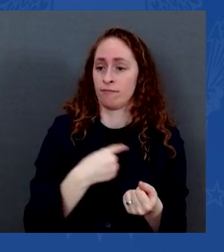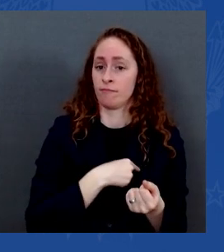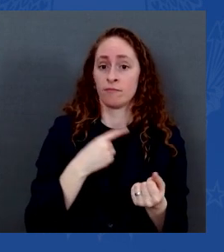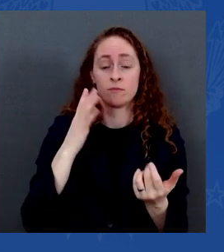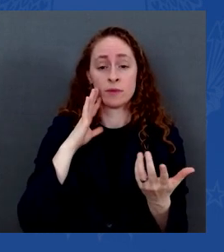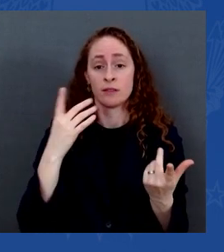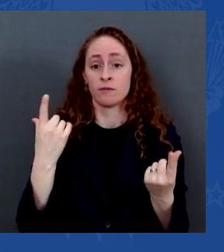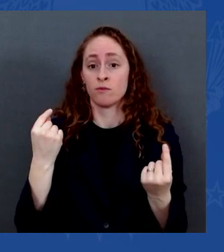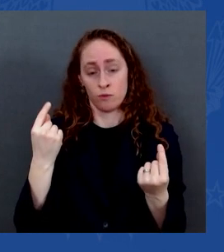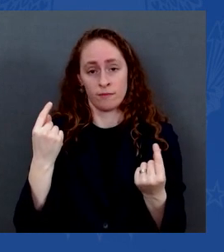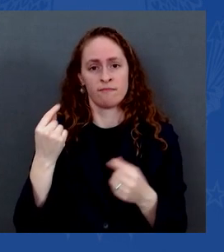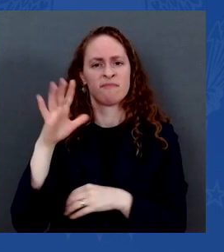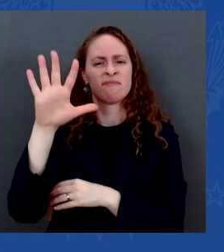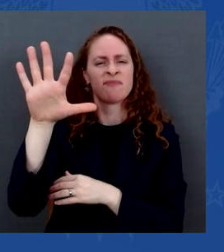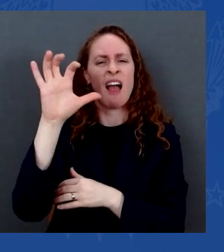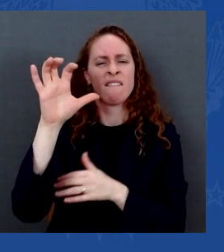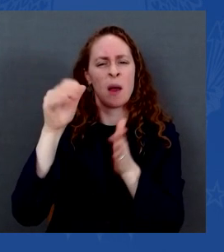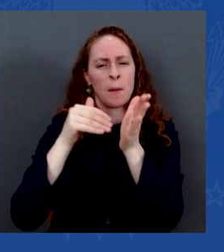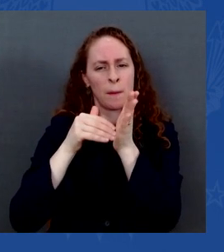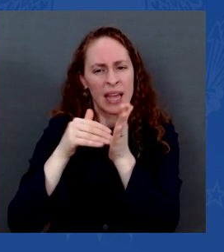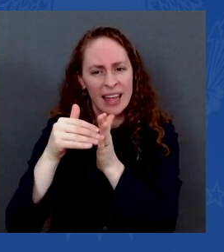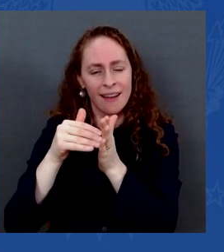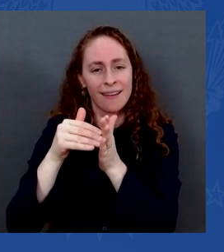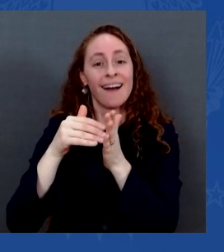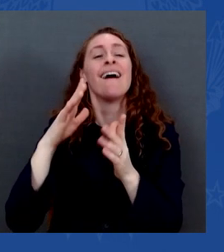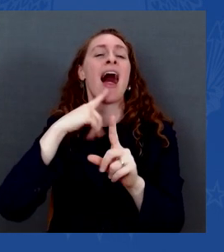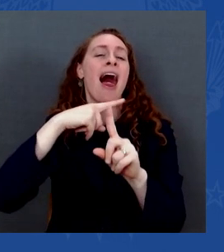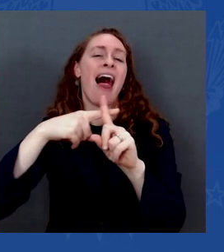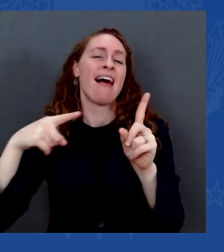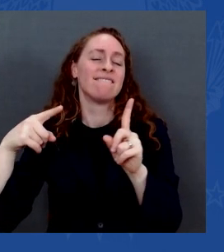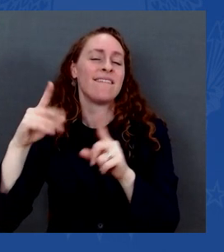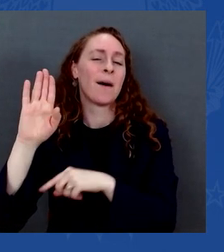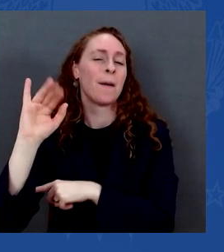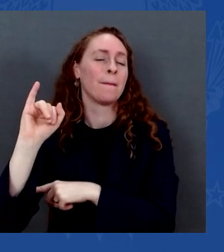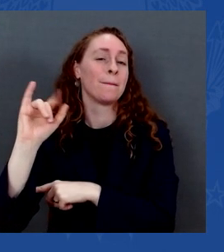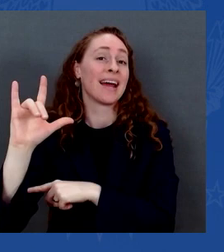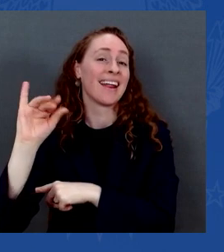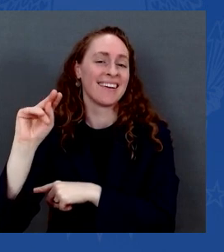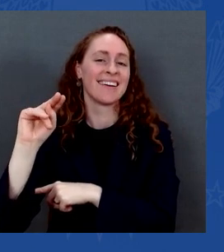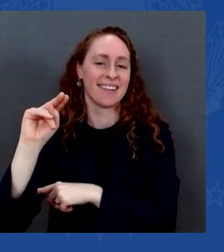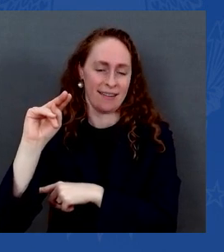with deliveries starting in January. We'll be getting these tests to Americans for free.